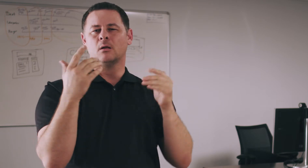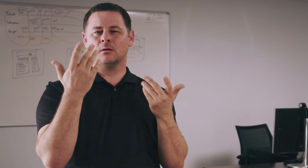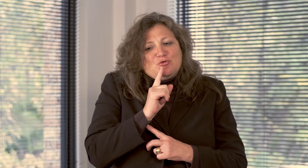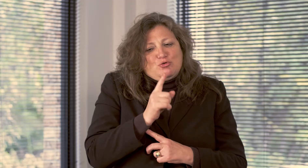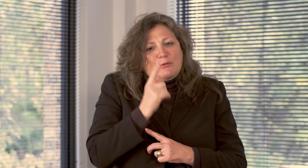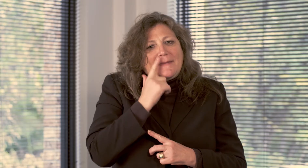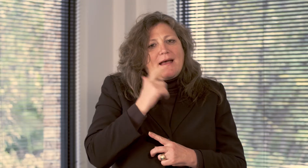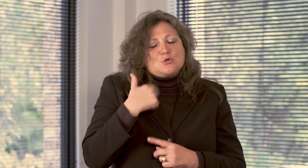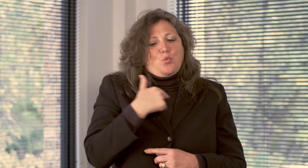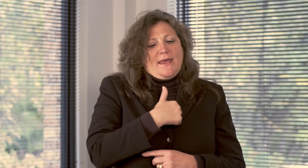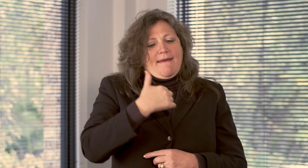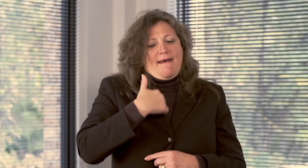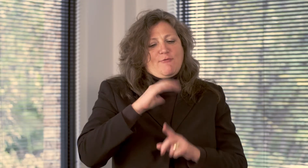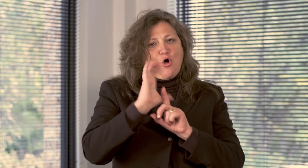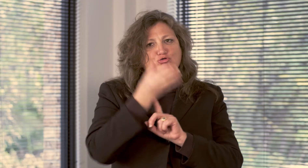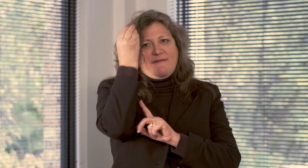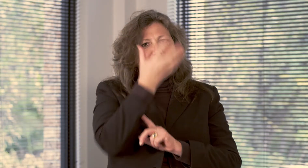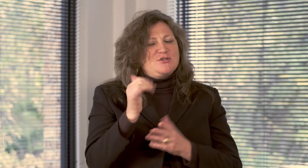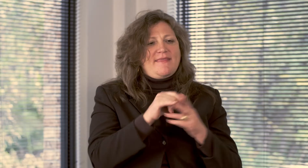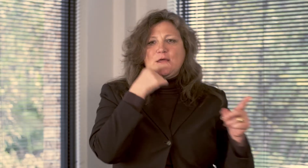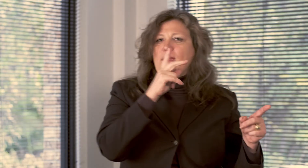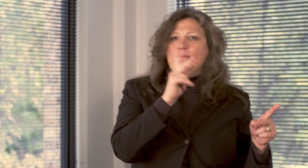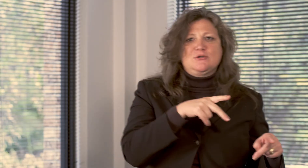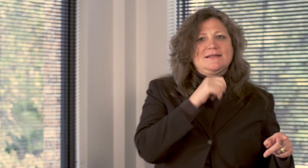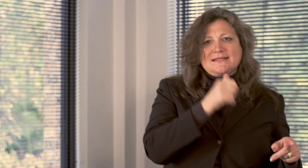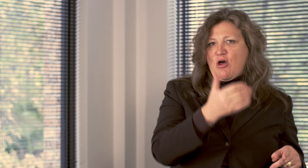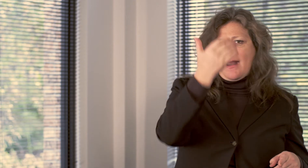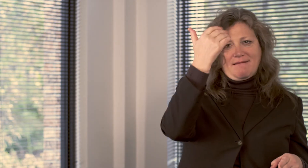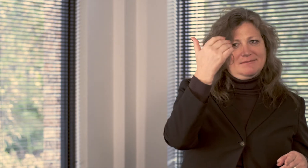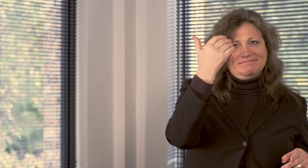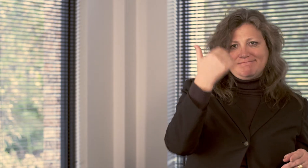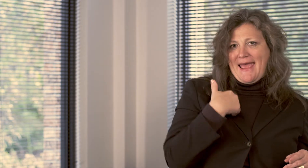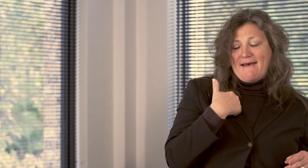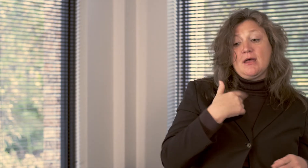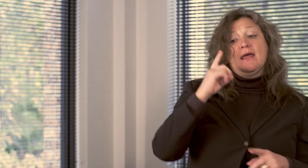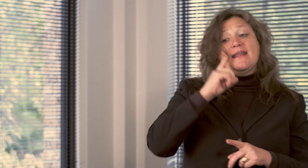An interpreter, we have cultural information that the hearing person does not.